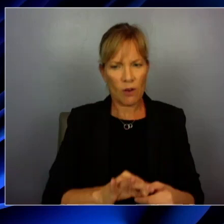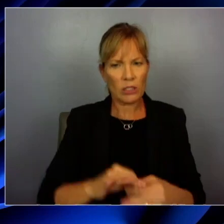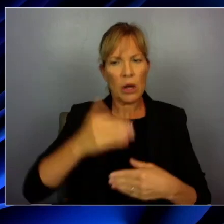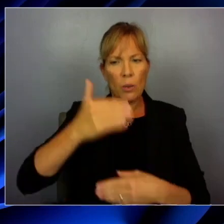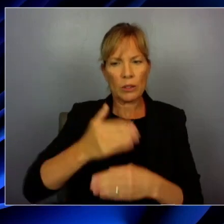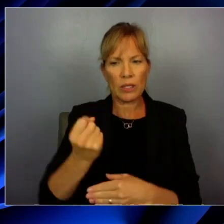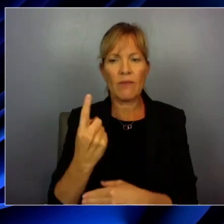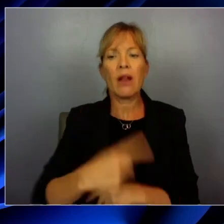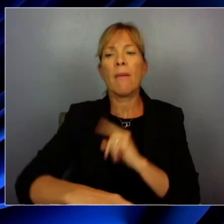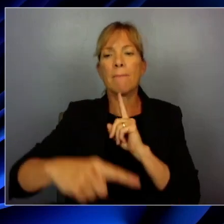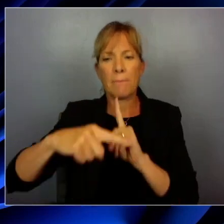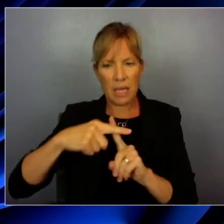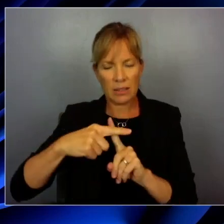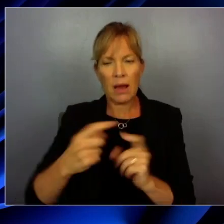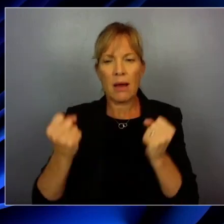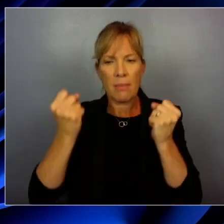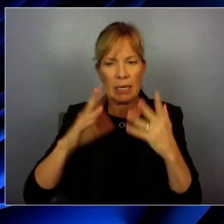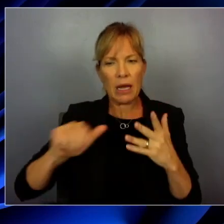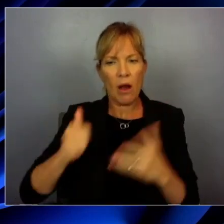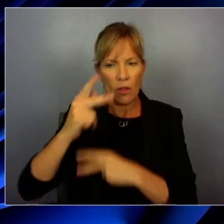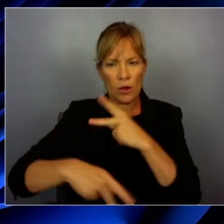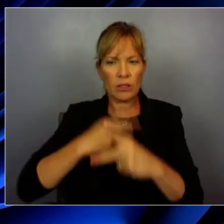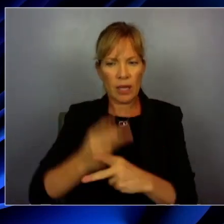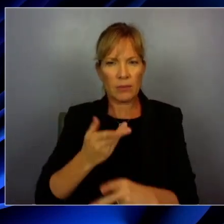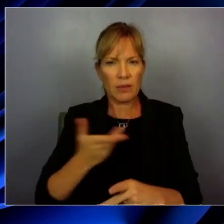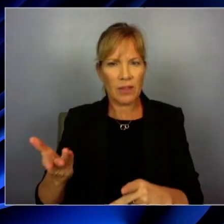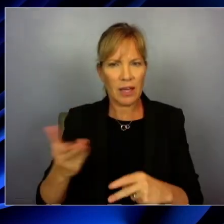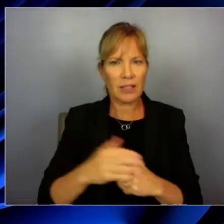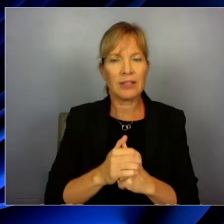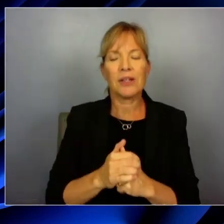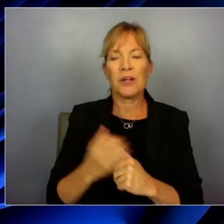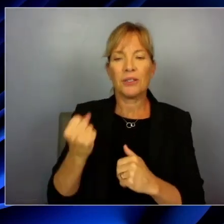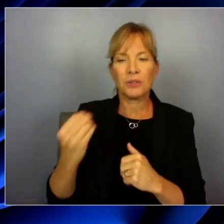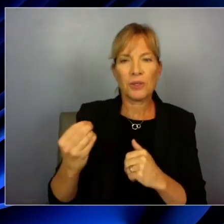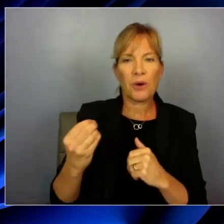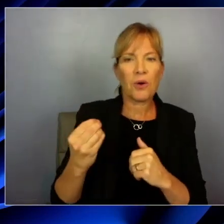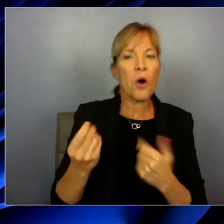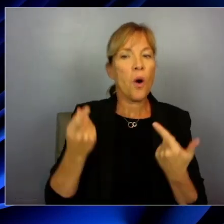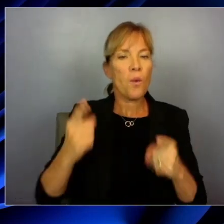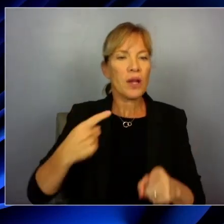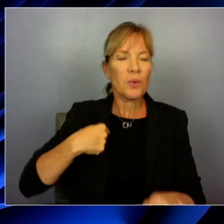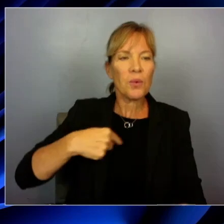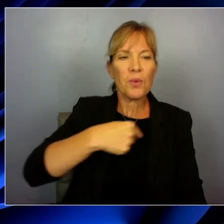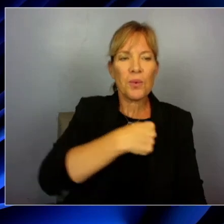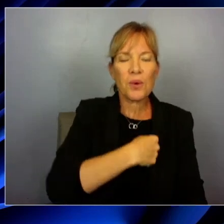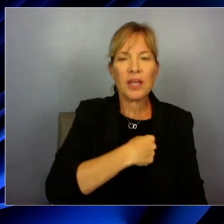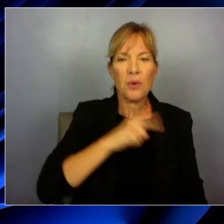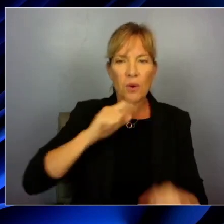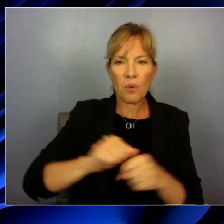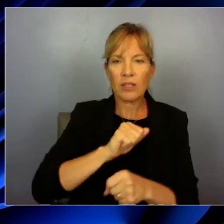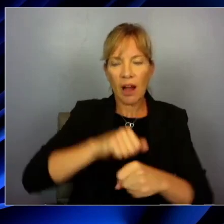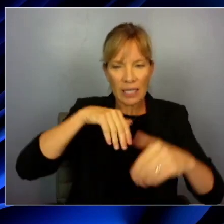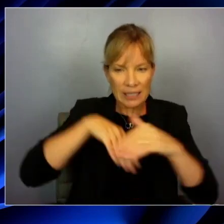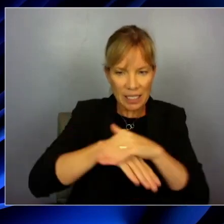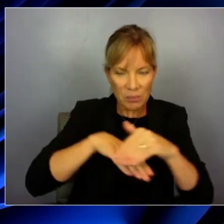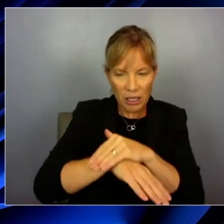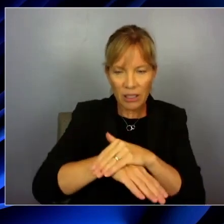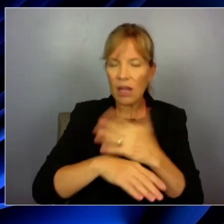addition to many other types of things, so when we were working on accessibility, we came in right at the ground